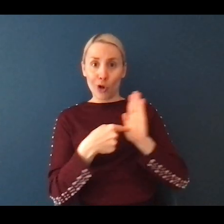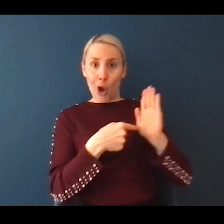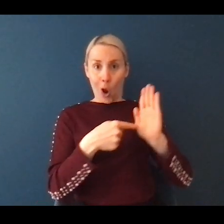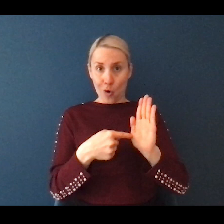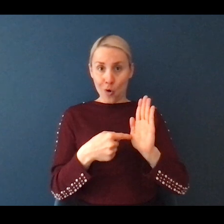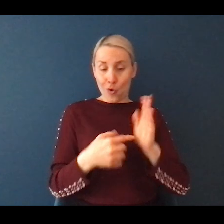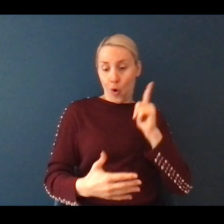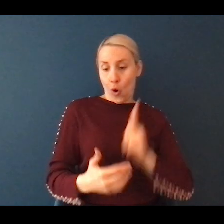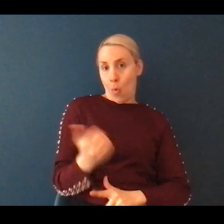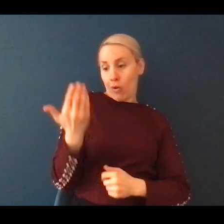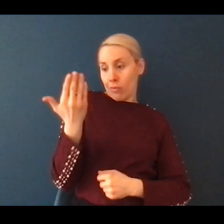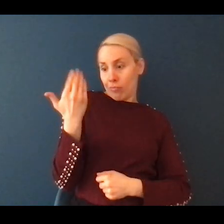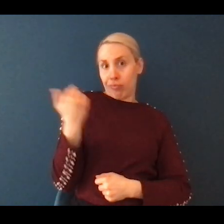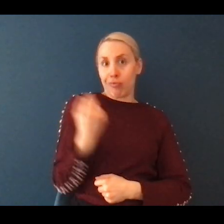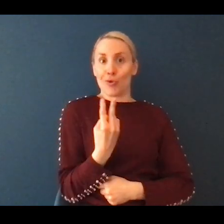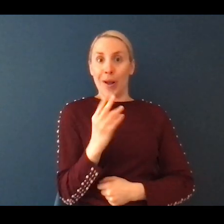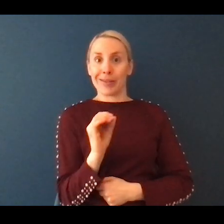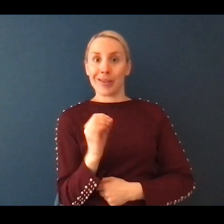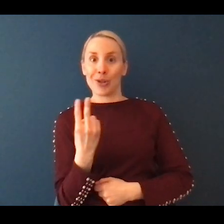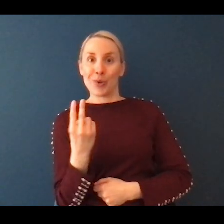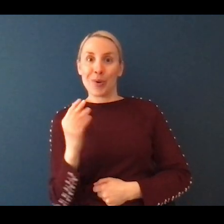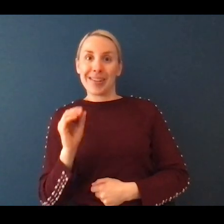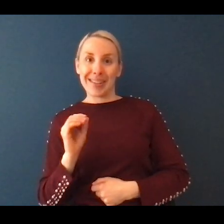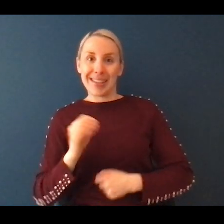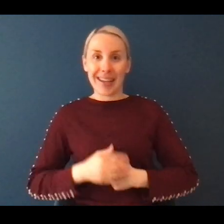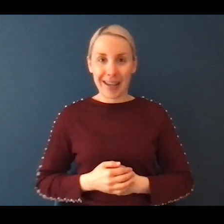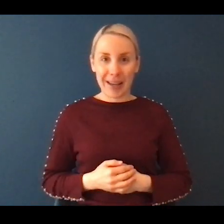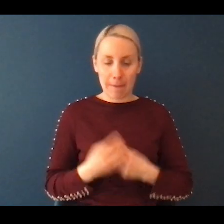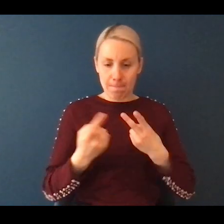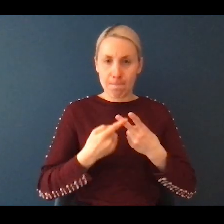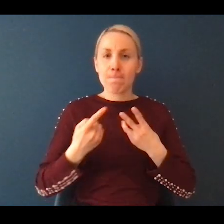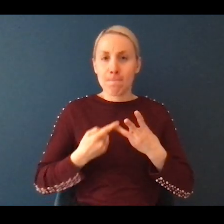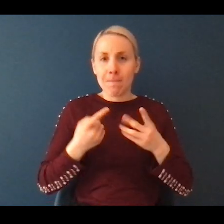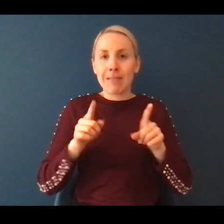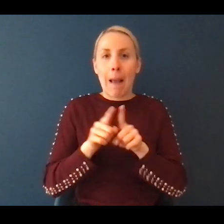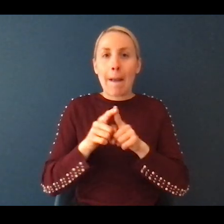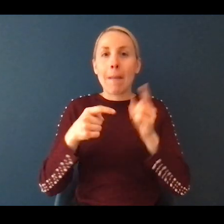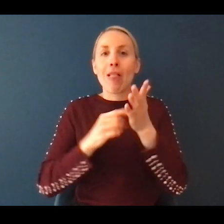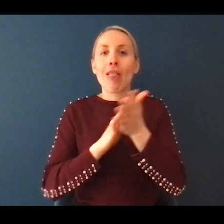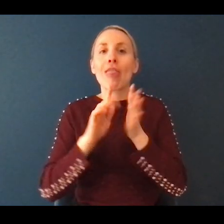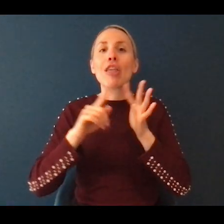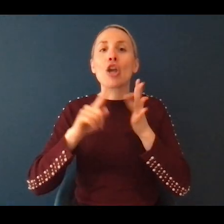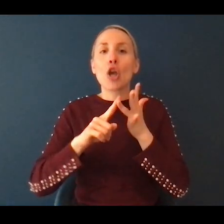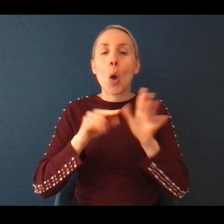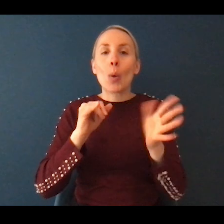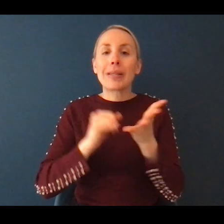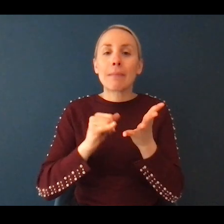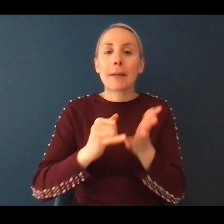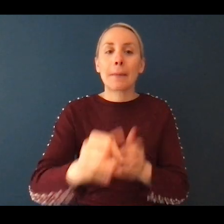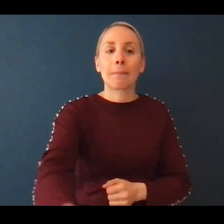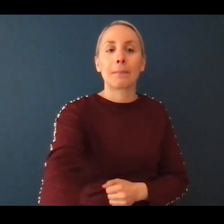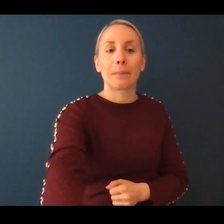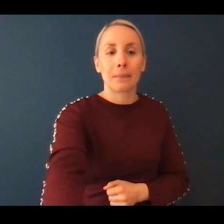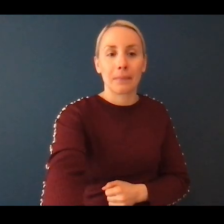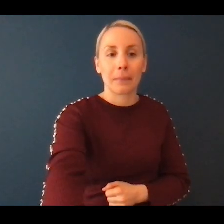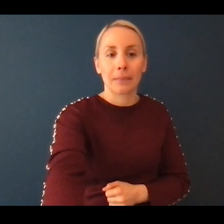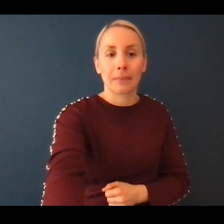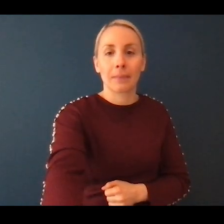of the Jerwood/Photoworks Awards along with Theo Simpson the selection panel for the fourth